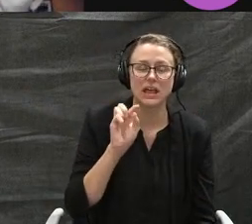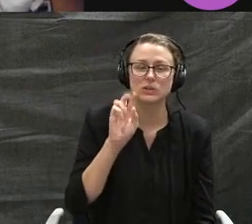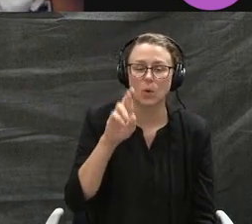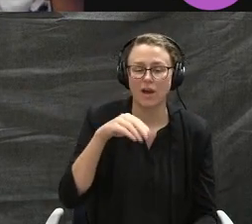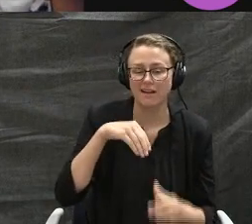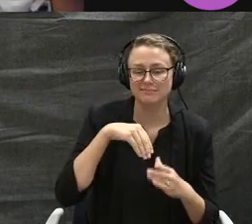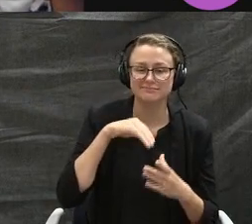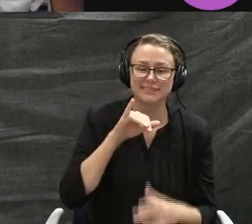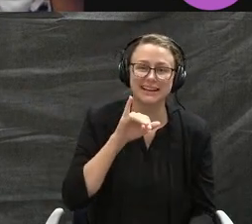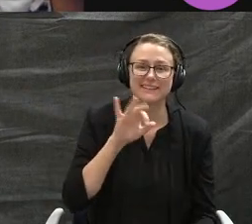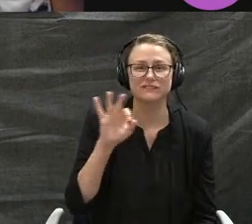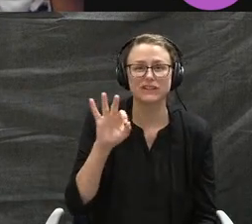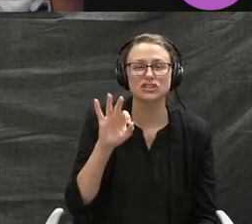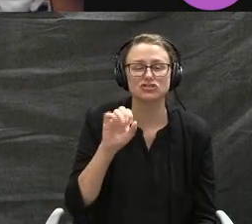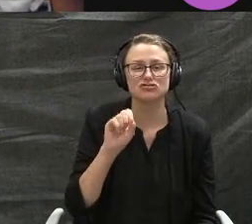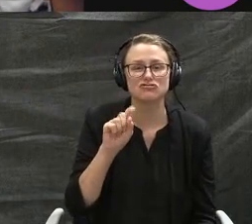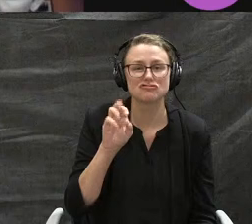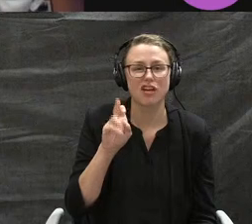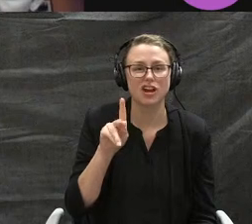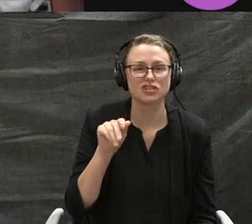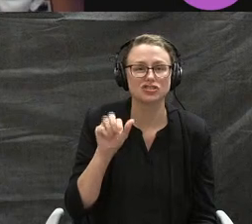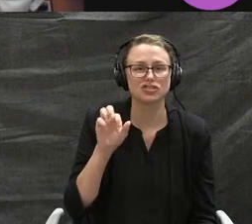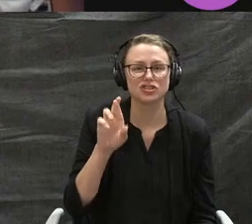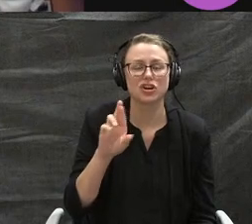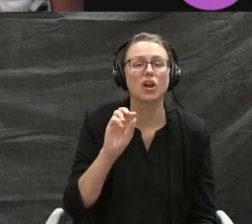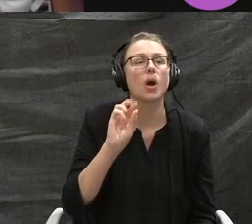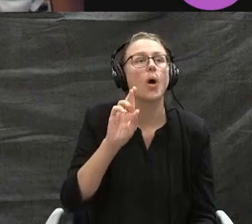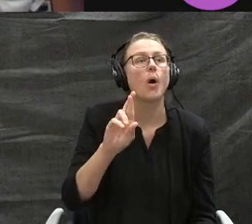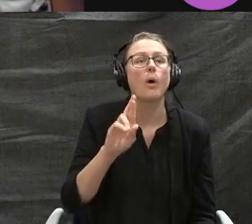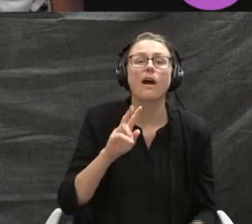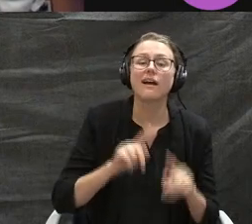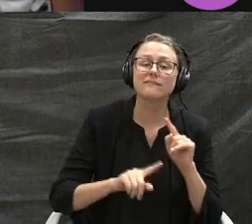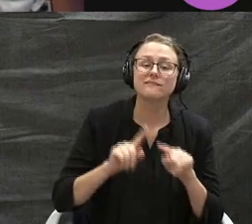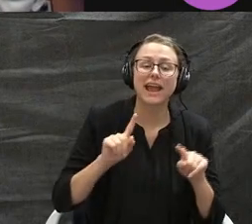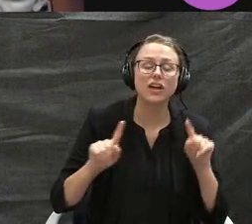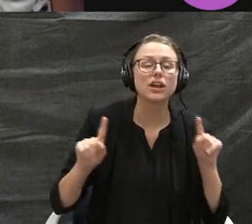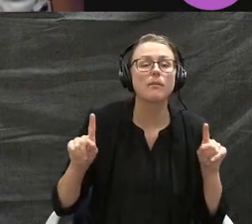and variable student staff. Vendors needs and expenses.